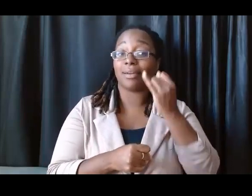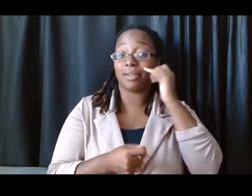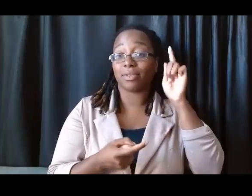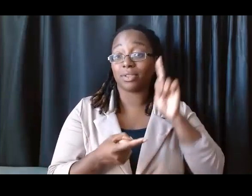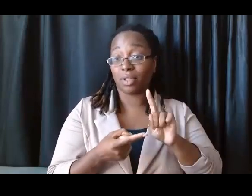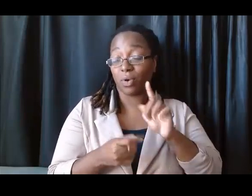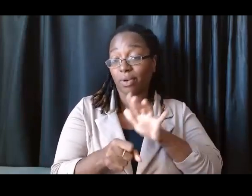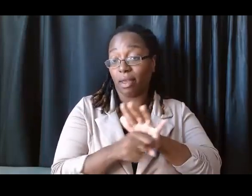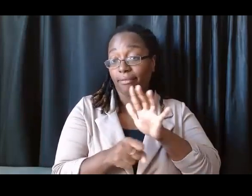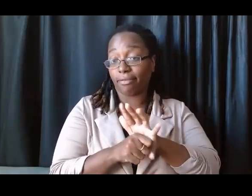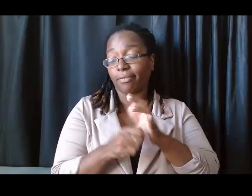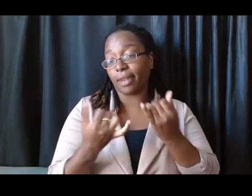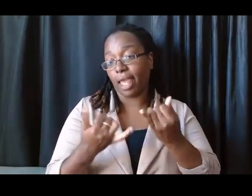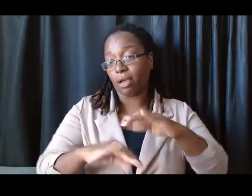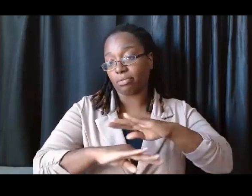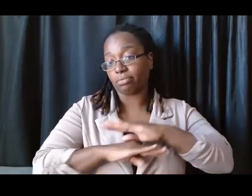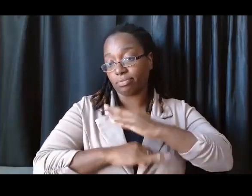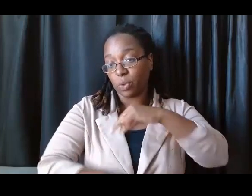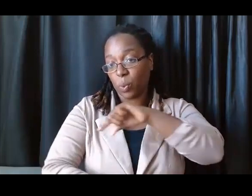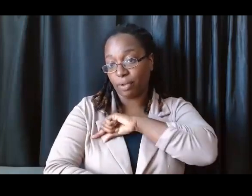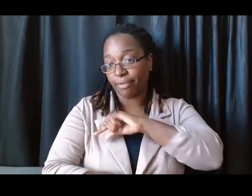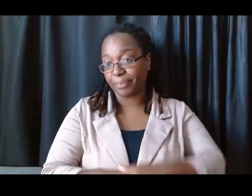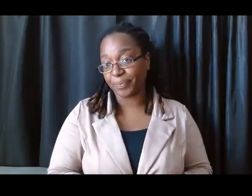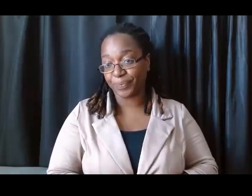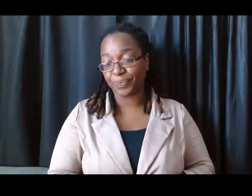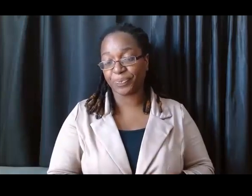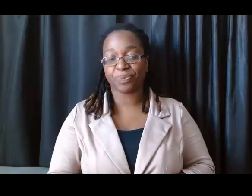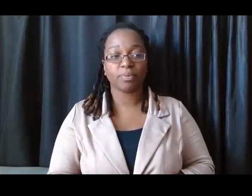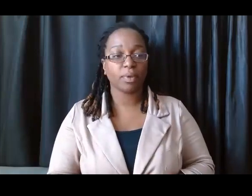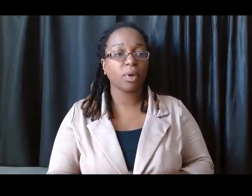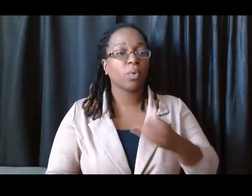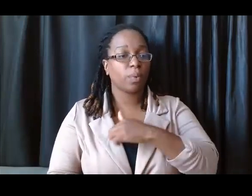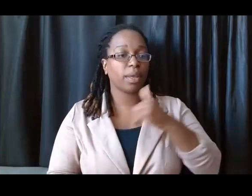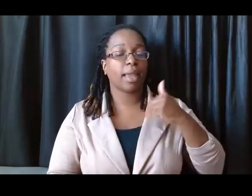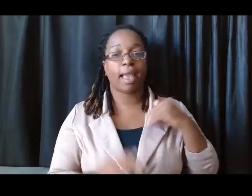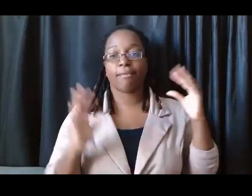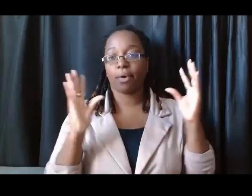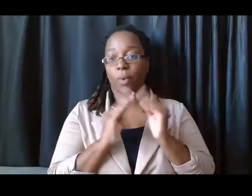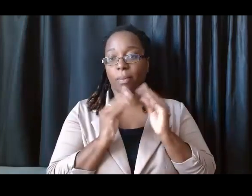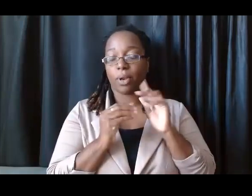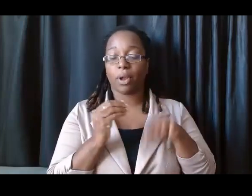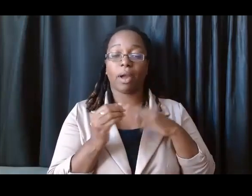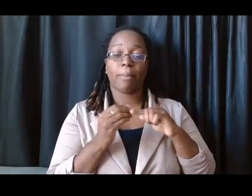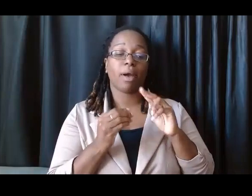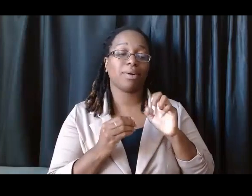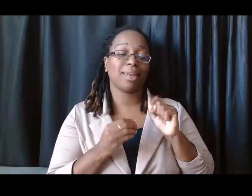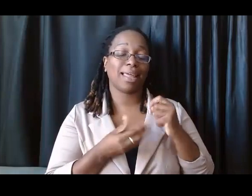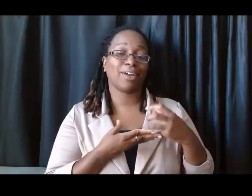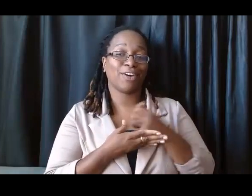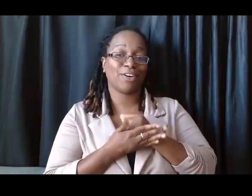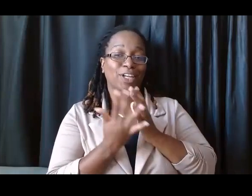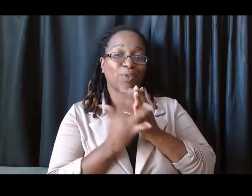Now, we actually did a webinar about net earnings from self-employment and the effect on SSI.